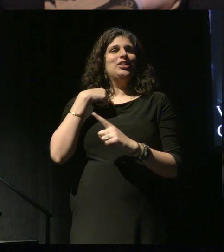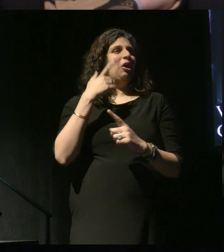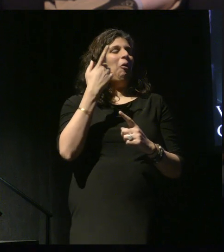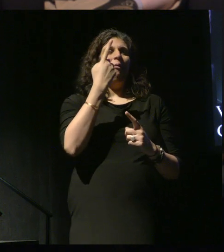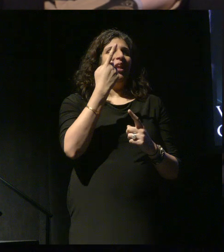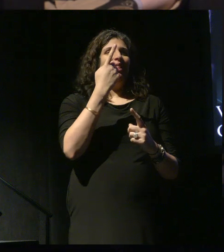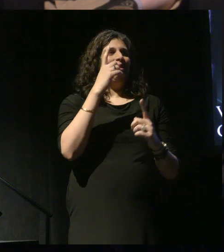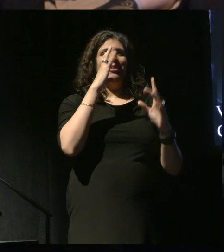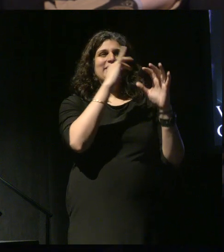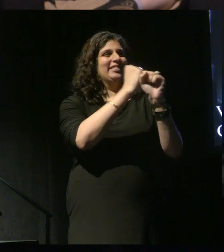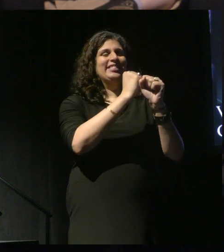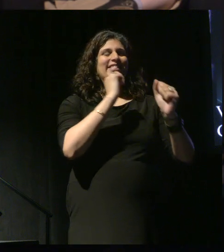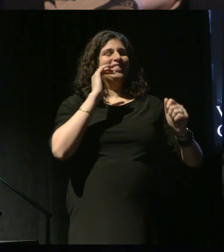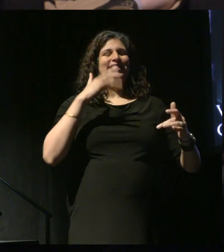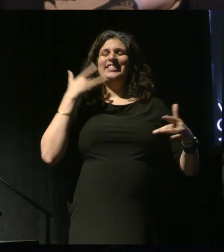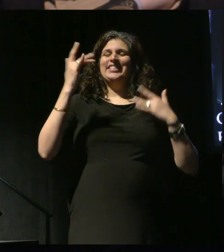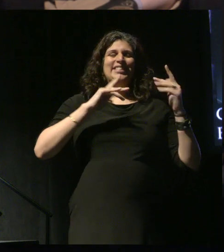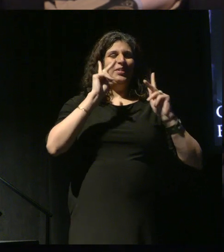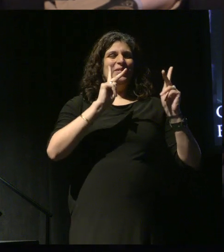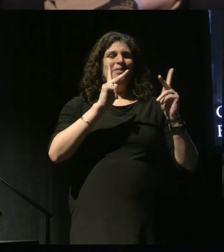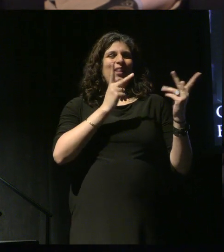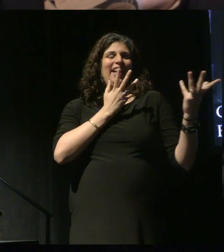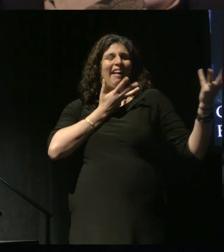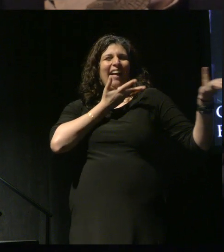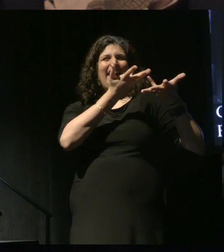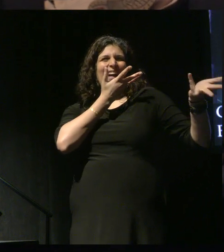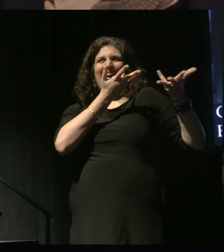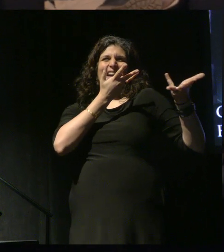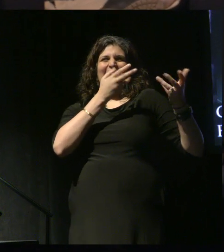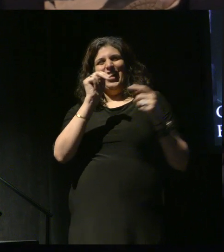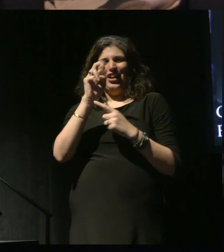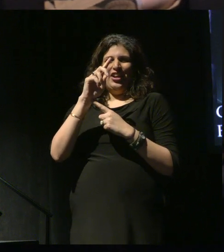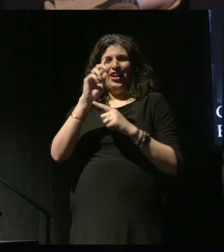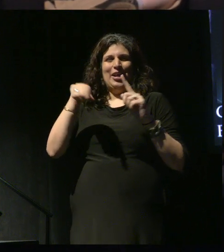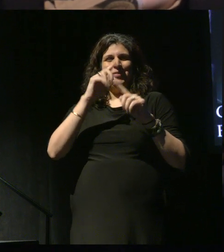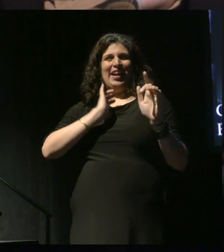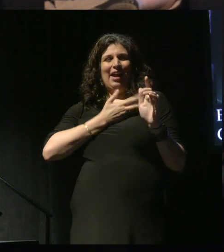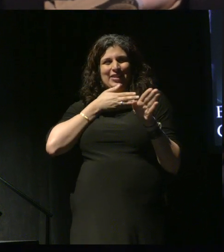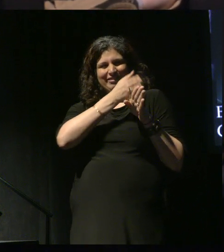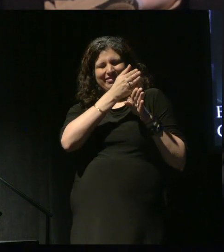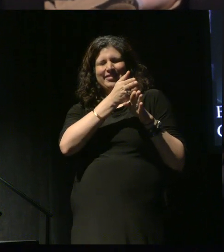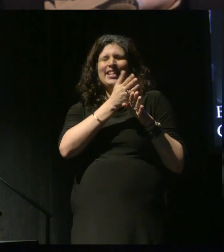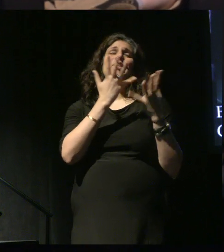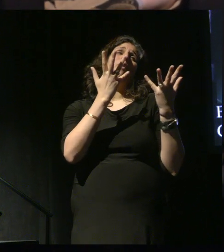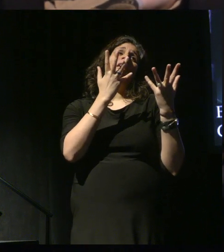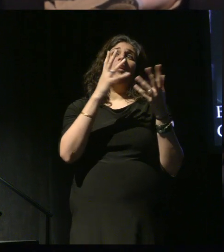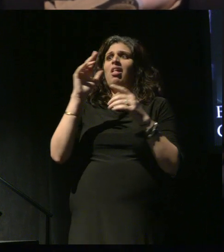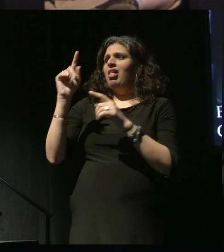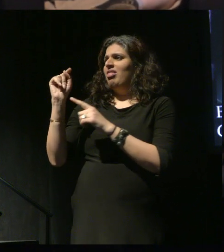I could think of to be getting nerdy about craft with. I just wanted to say that. I was like, oh my God, the title is like a stroke